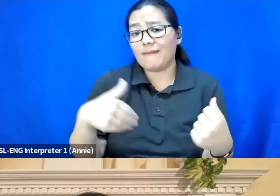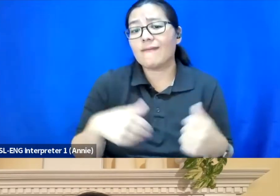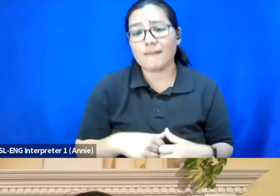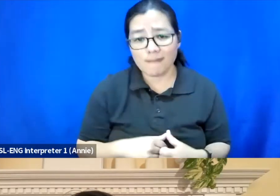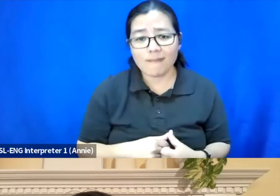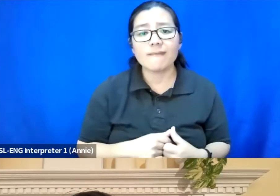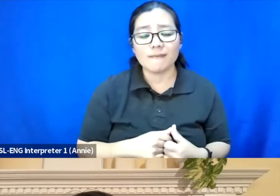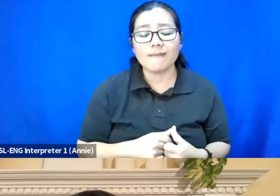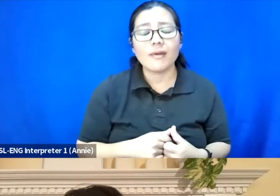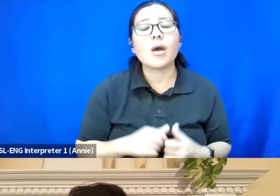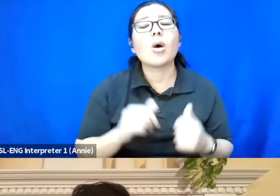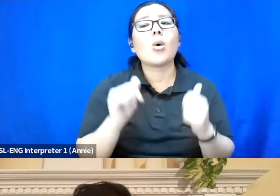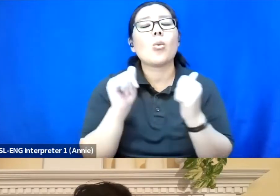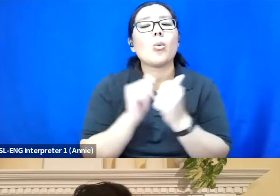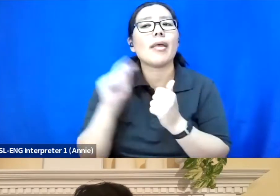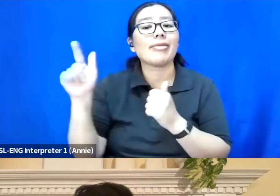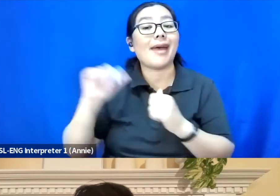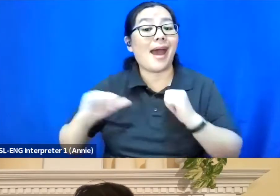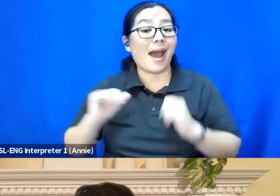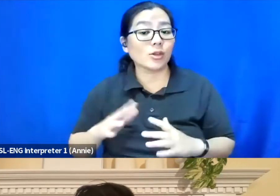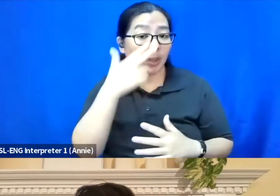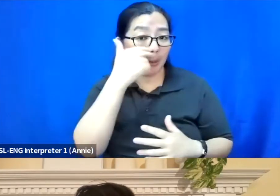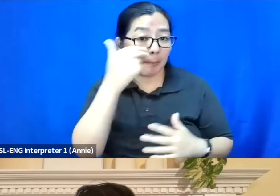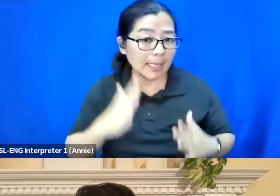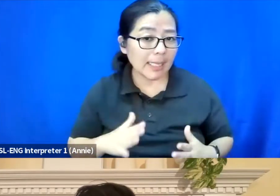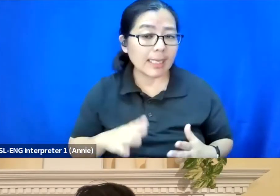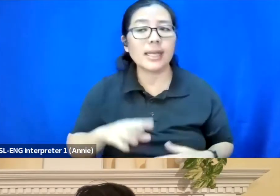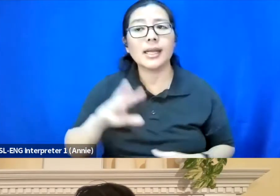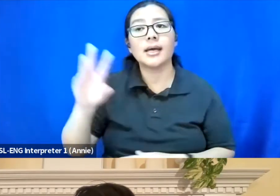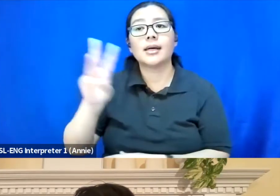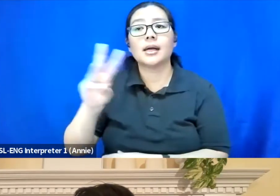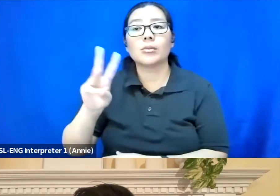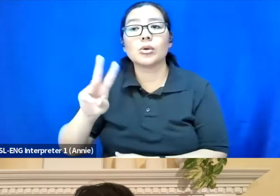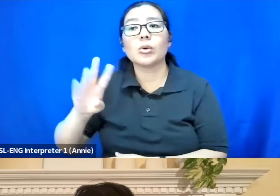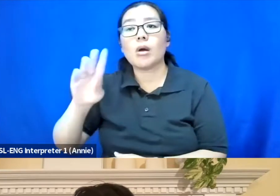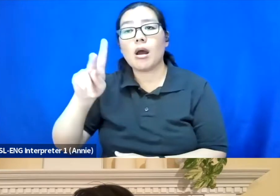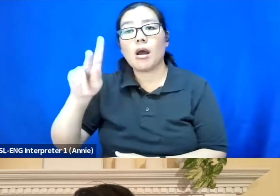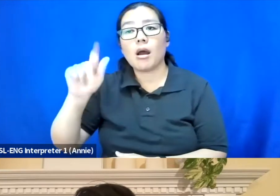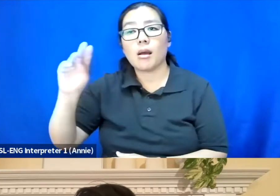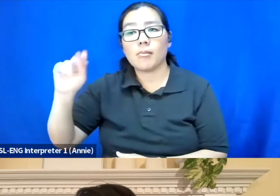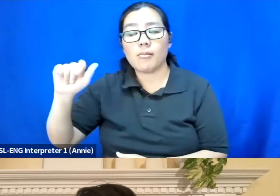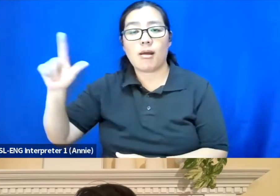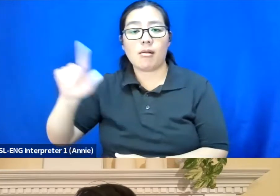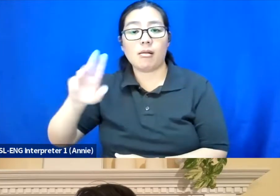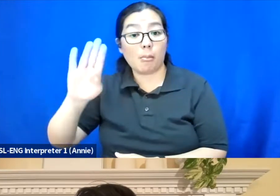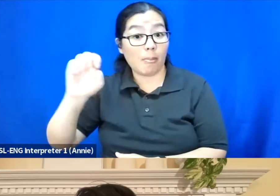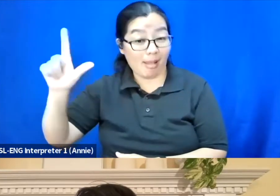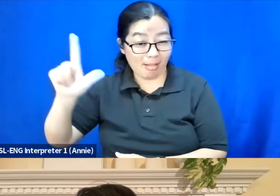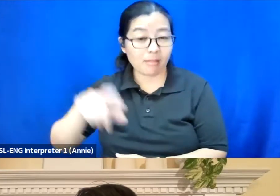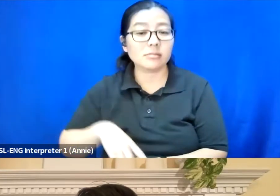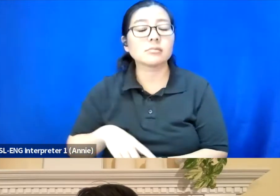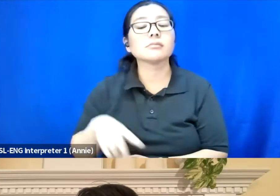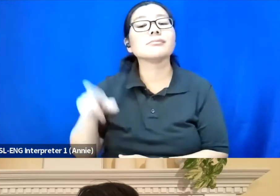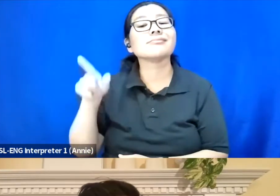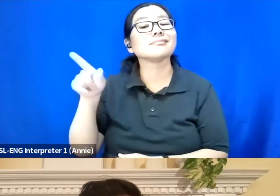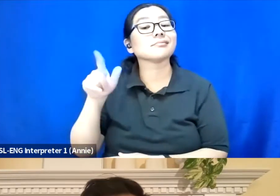Yeah. and I think it certainly is a -- as far as for Denzel as an actor, you know, 'cause he's -- it's a pretty big acting stretch because he's --